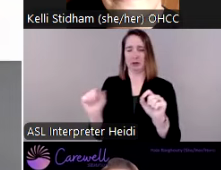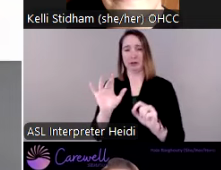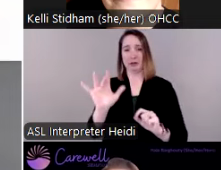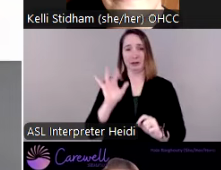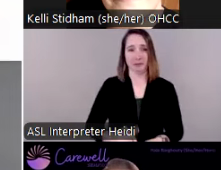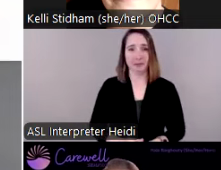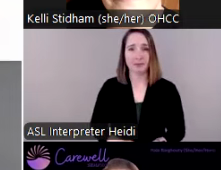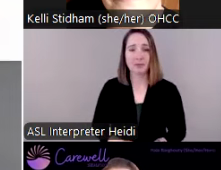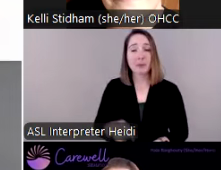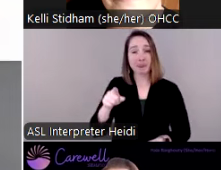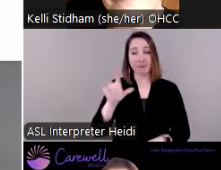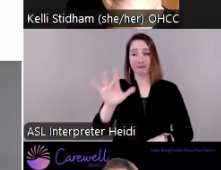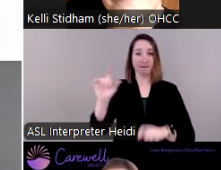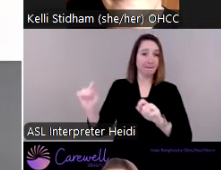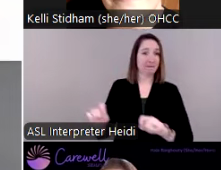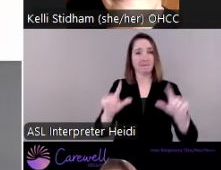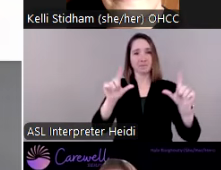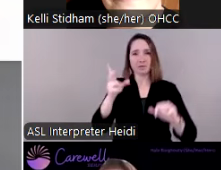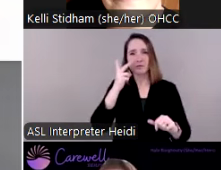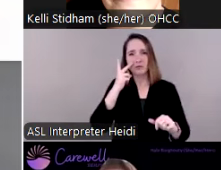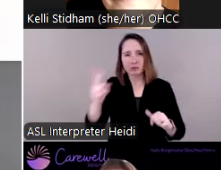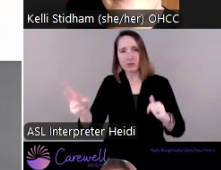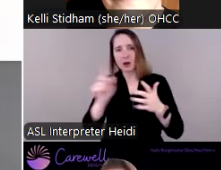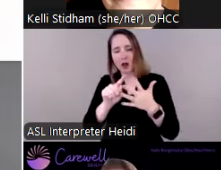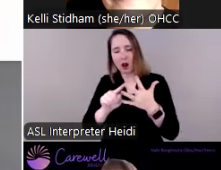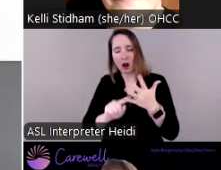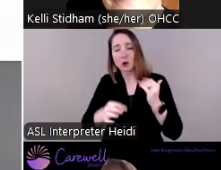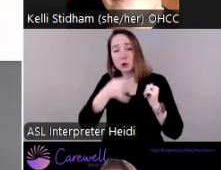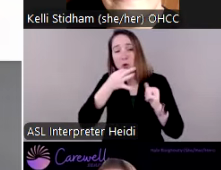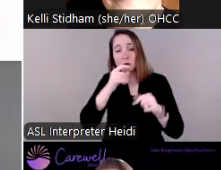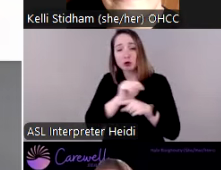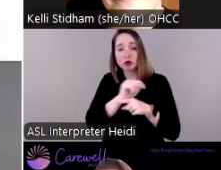when you click on that, you will see all